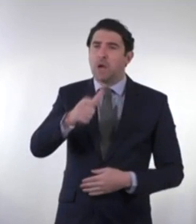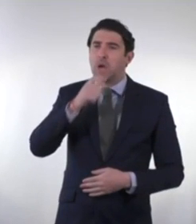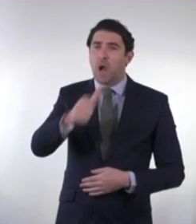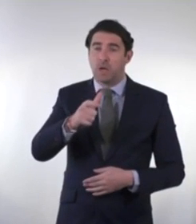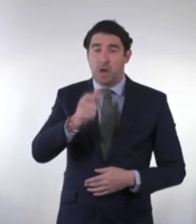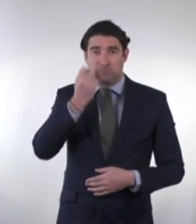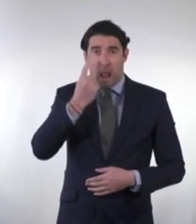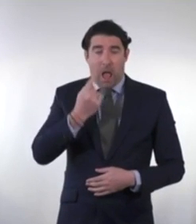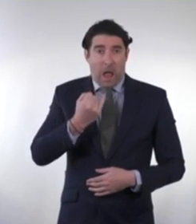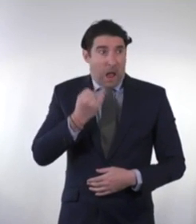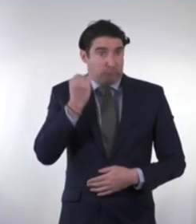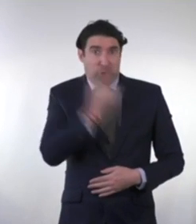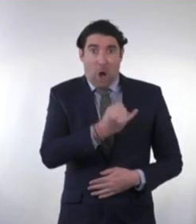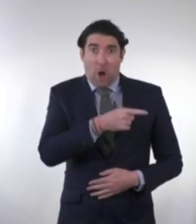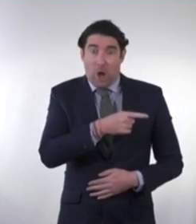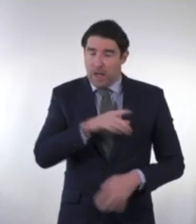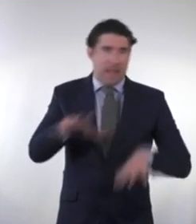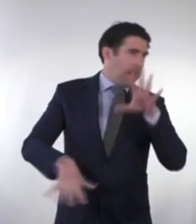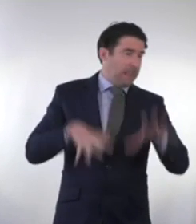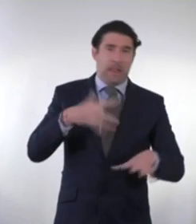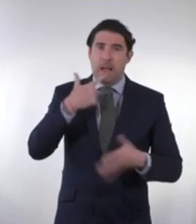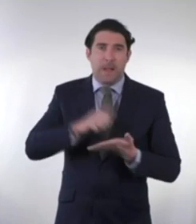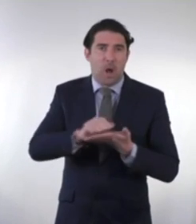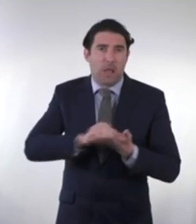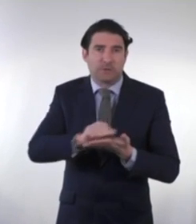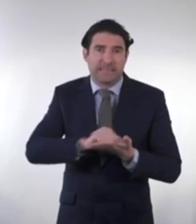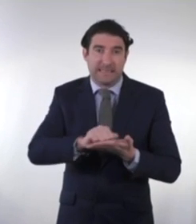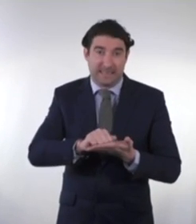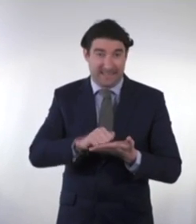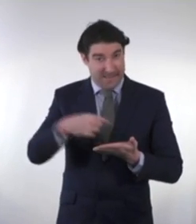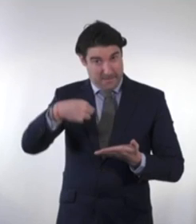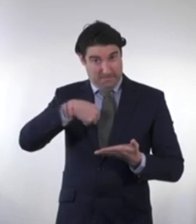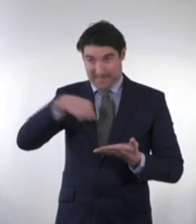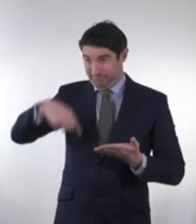renewing the Act today in full stack up with his personal mission, never mind his